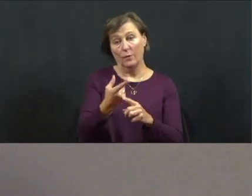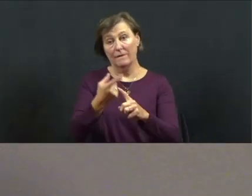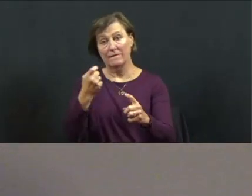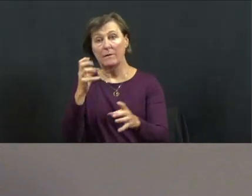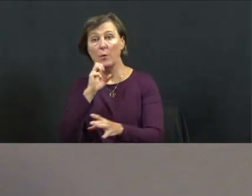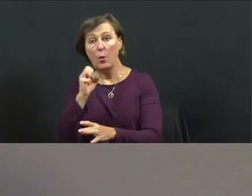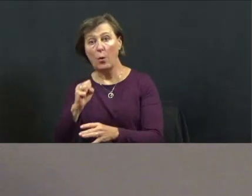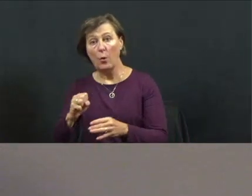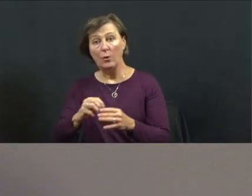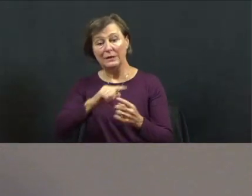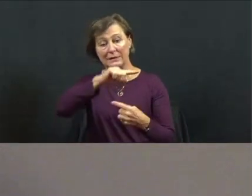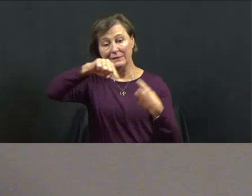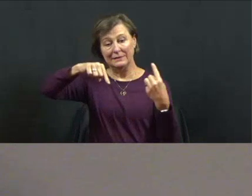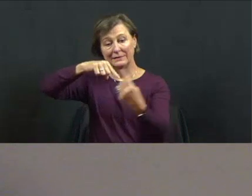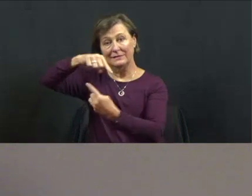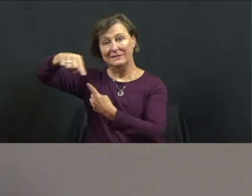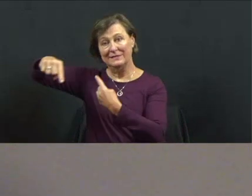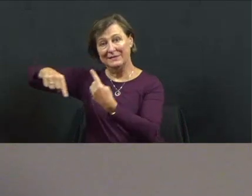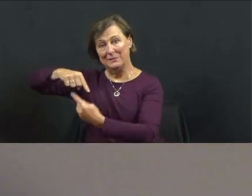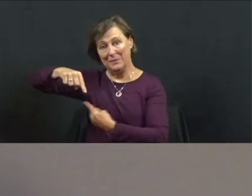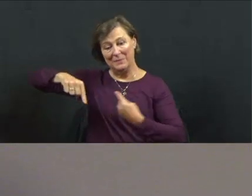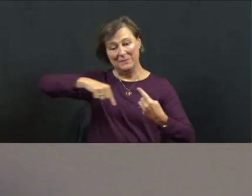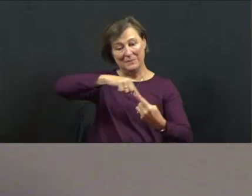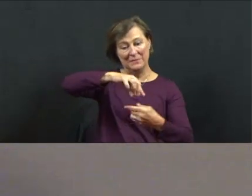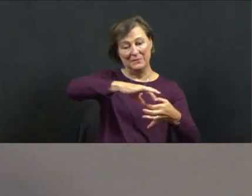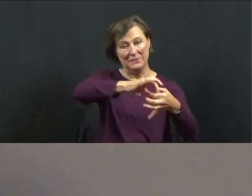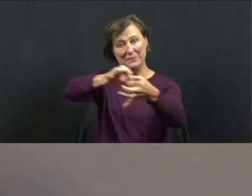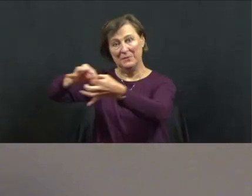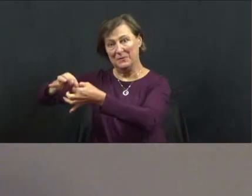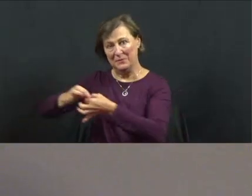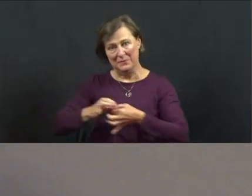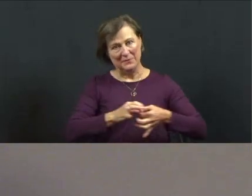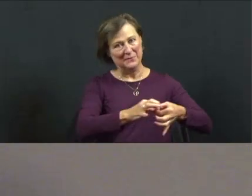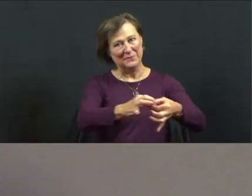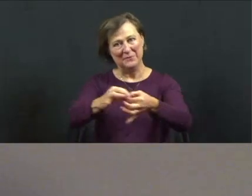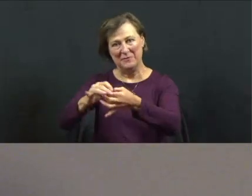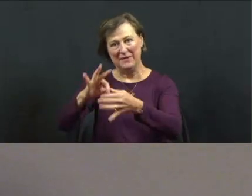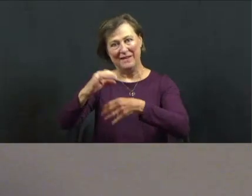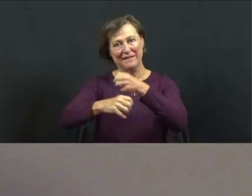unity of years. Let us join in connection,